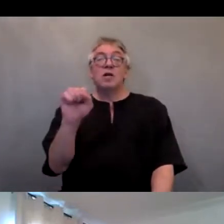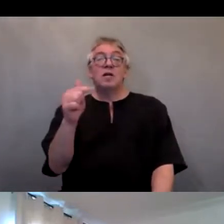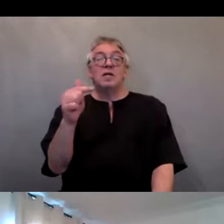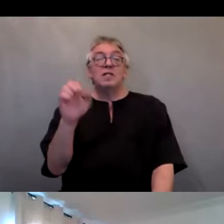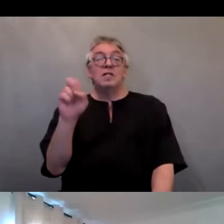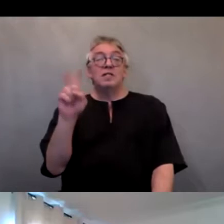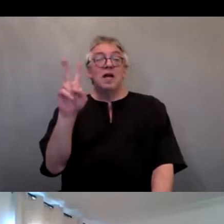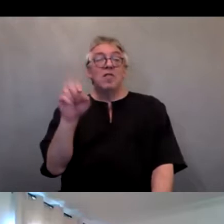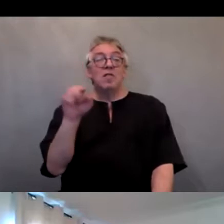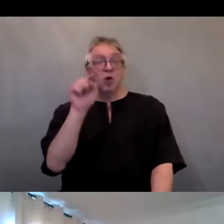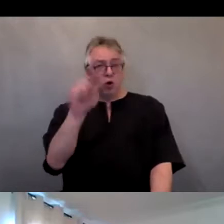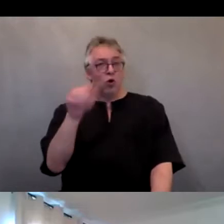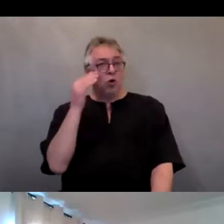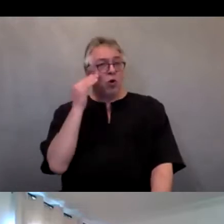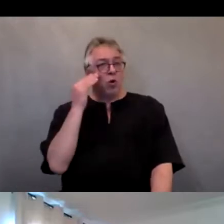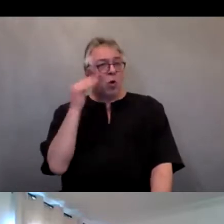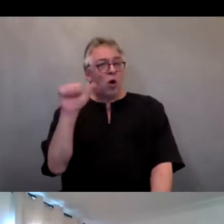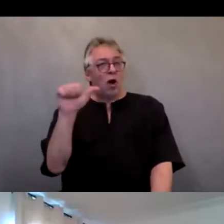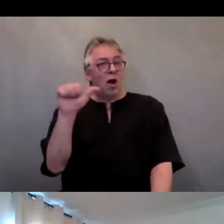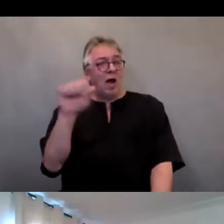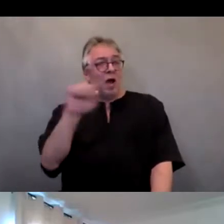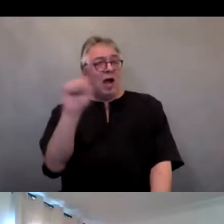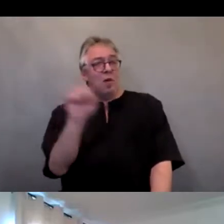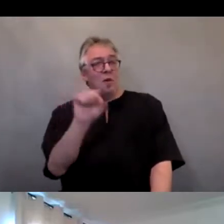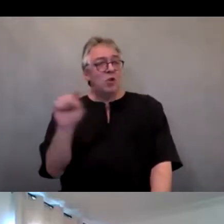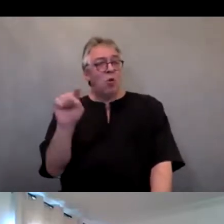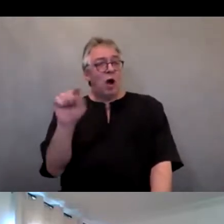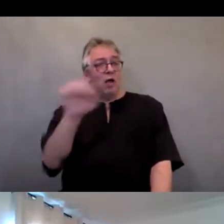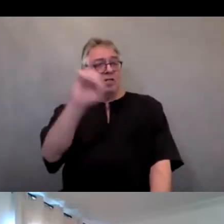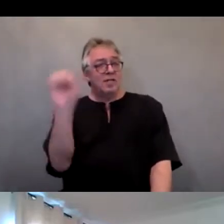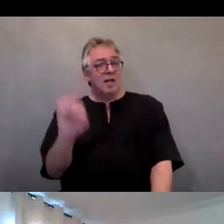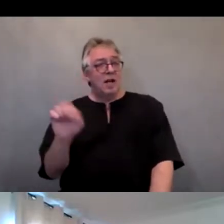Steve, also for you, Lise, he is asking have you heard of the cochlear